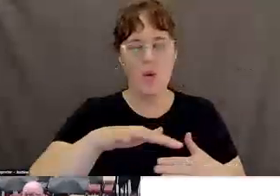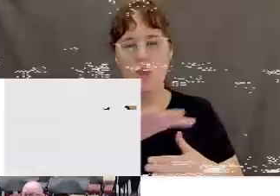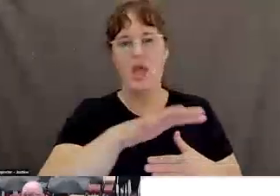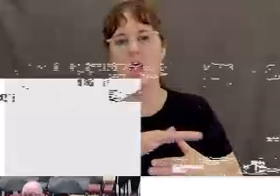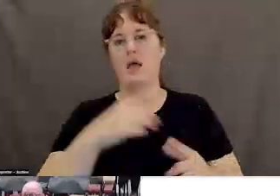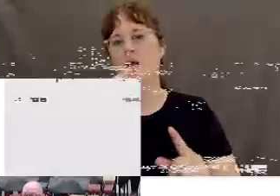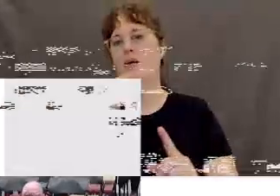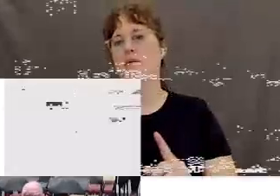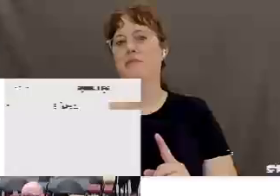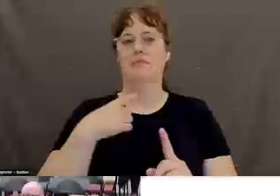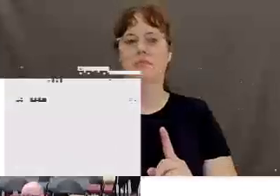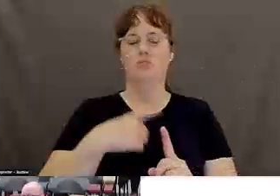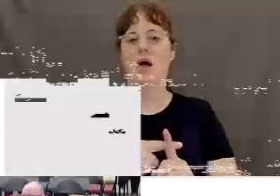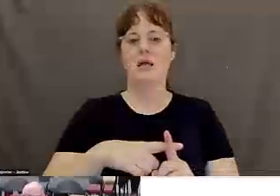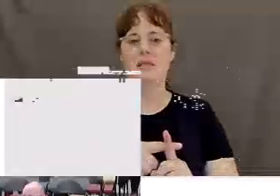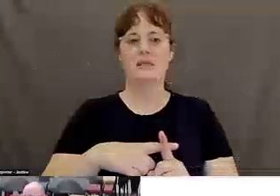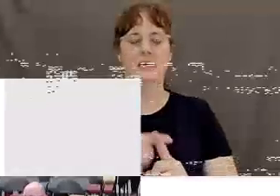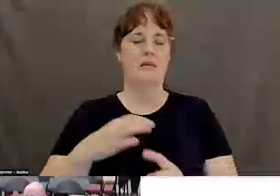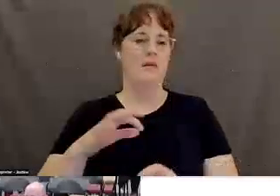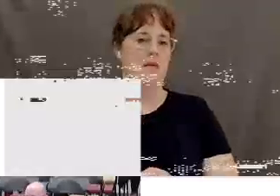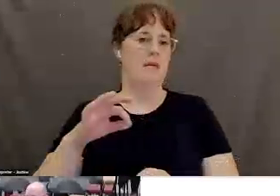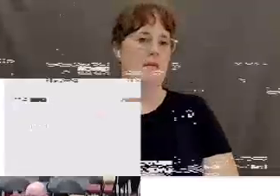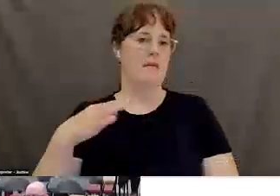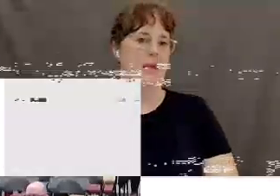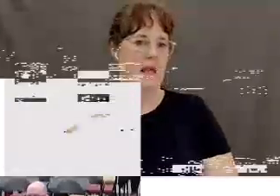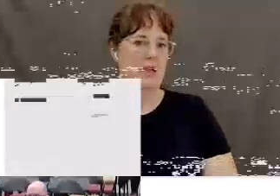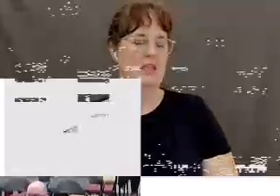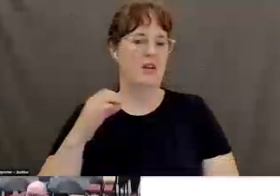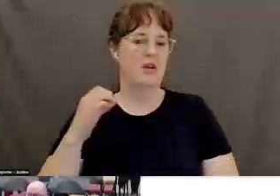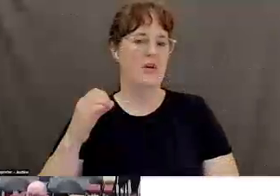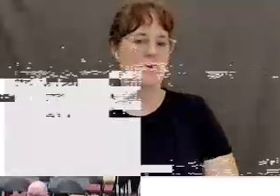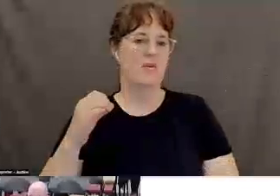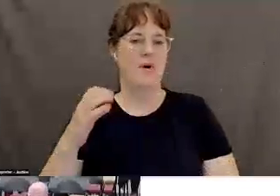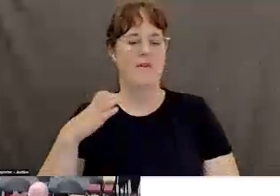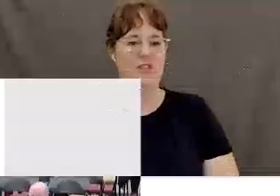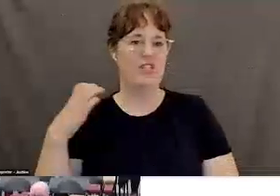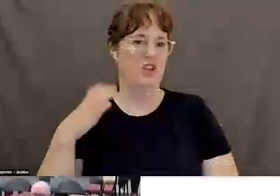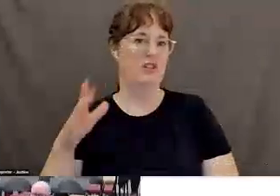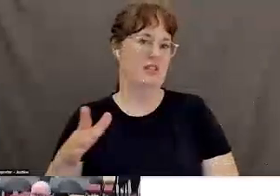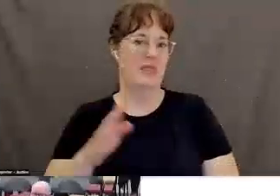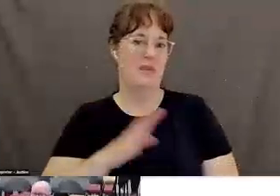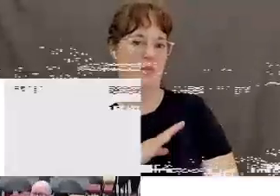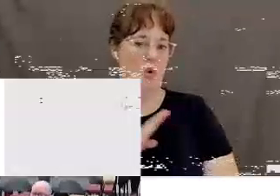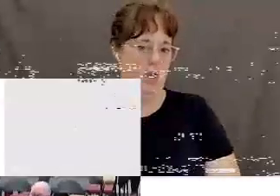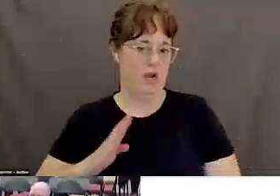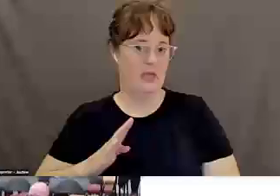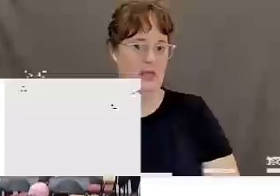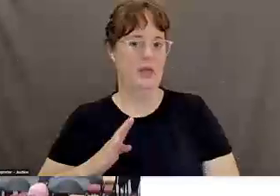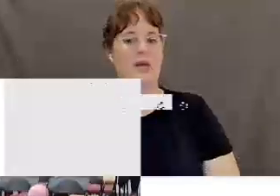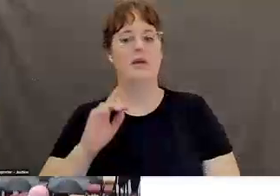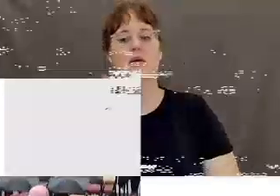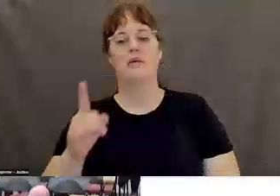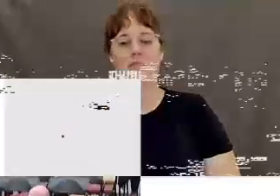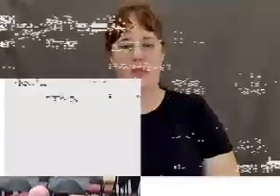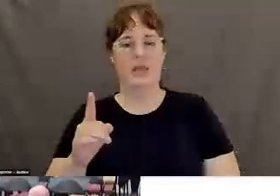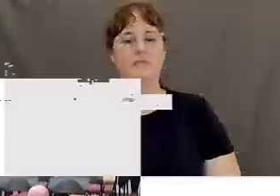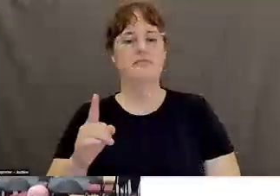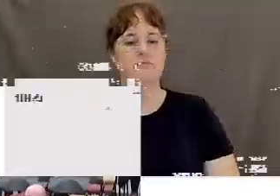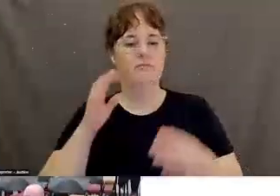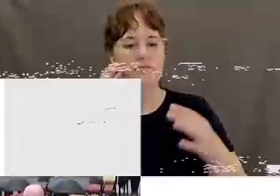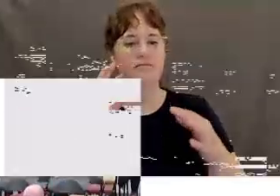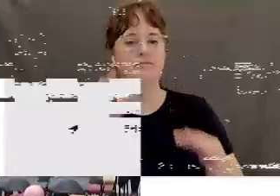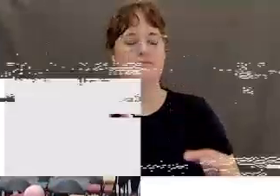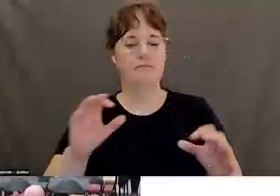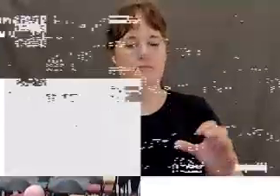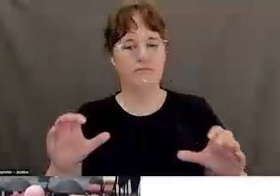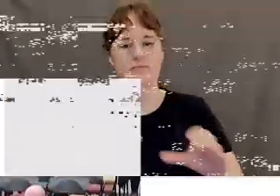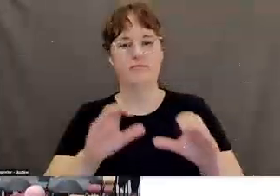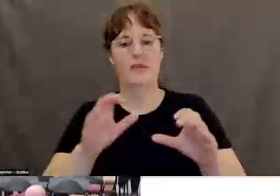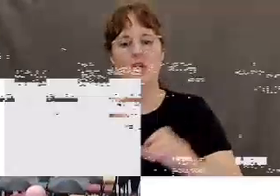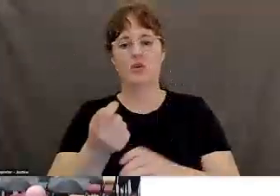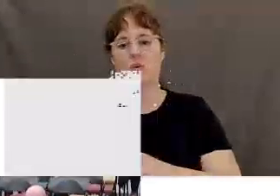Boardroom: There is potential board action required to eliminate the Avalon station. The board has acted to include Avalon, so we would need to have the board act to, to eliminate Avalon.